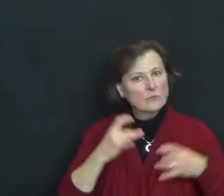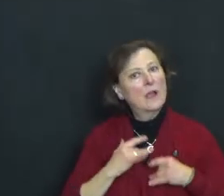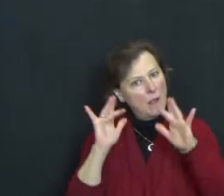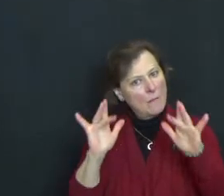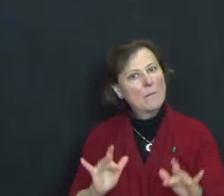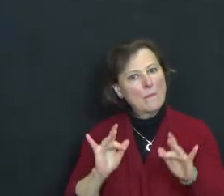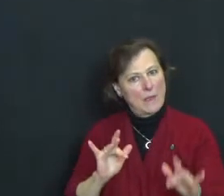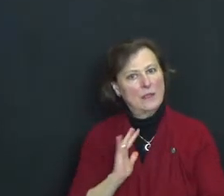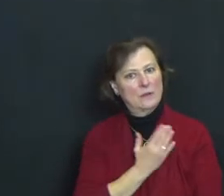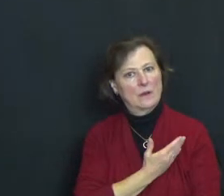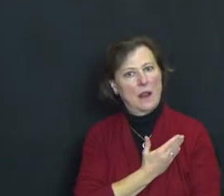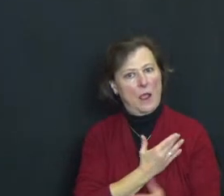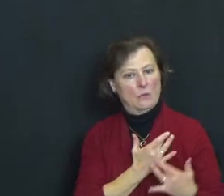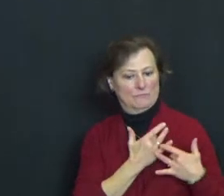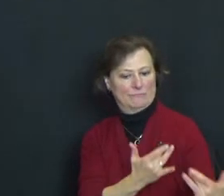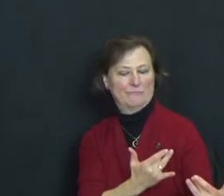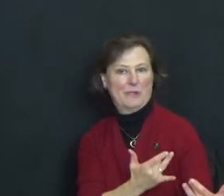Compassion is our way.